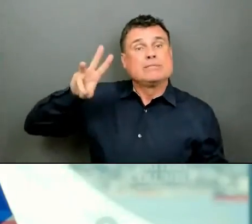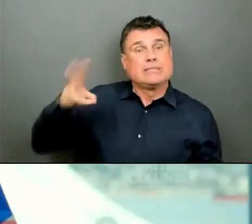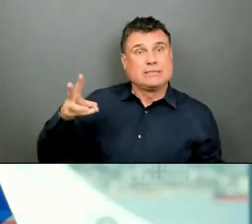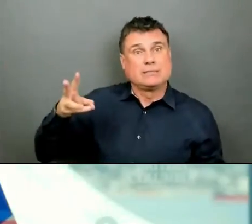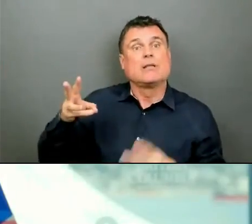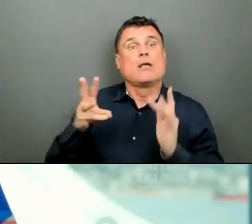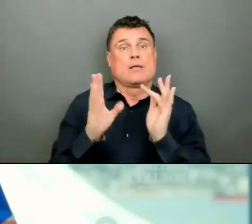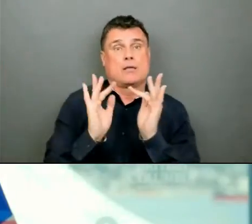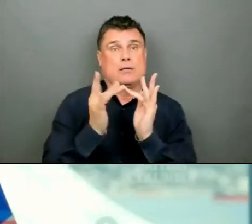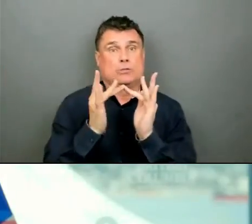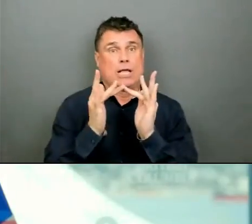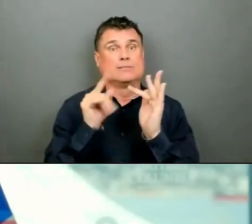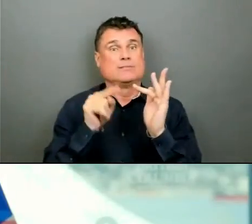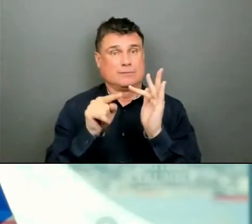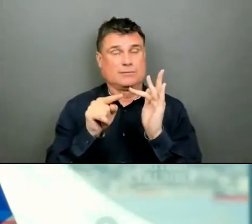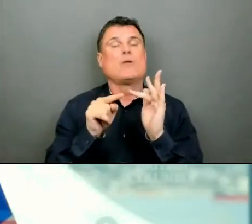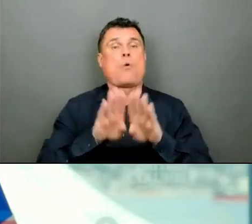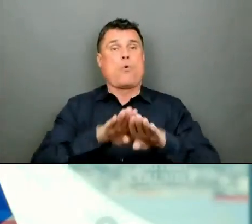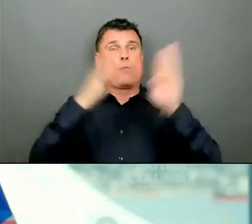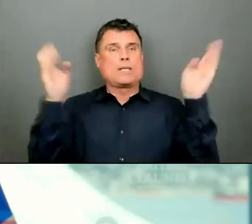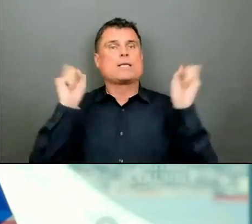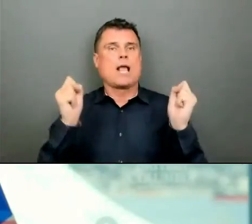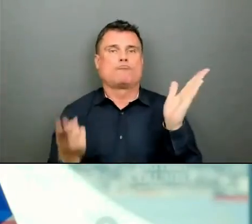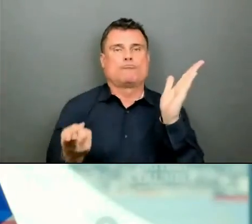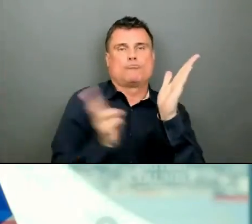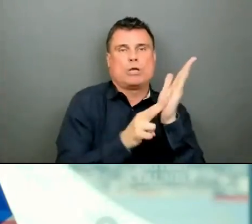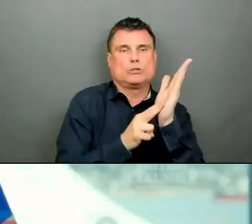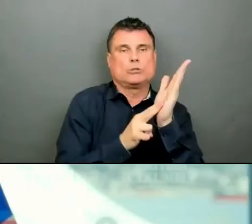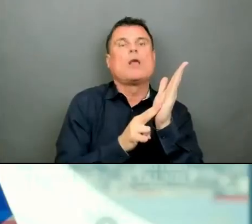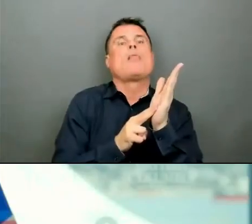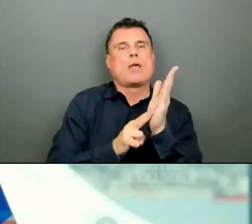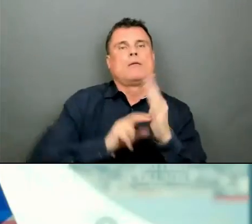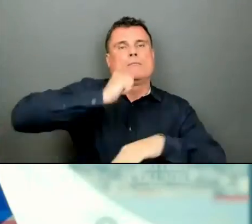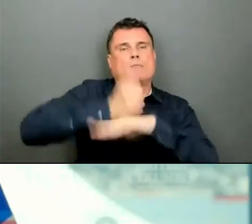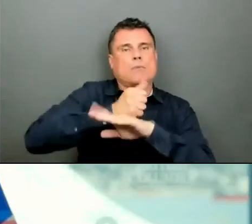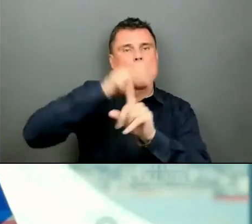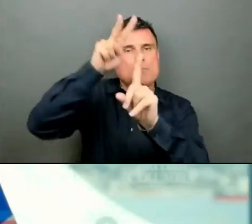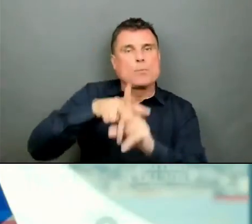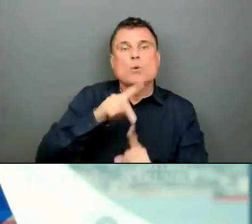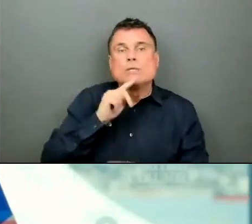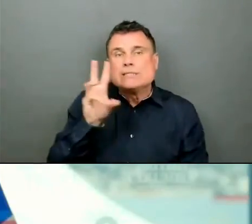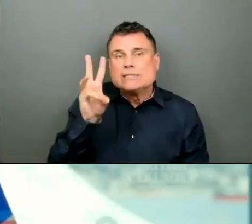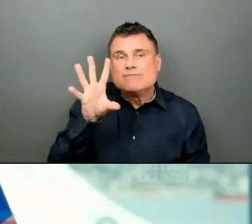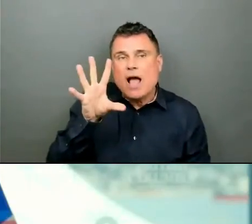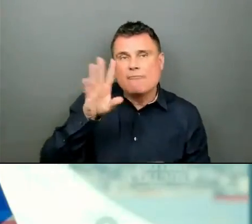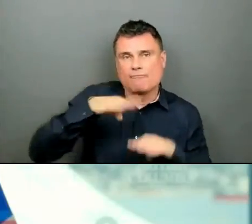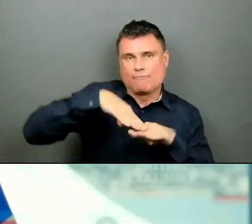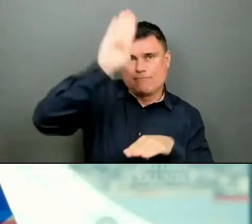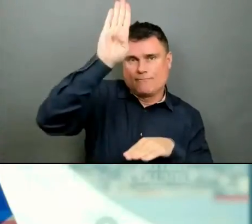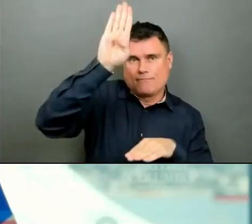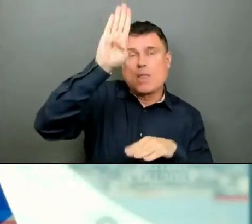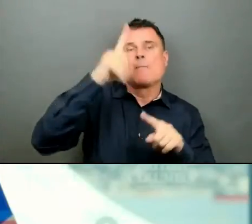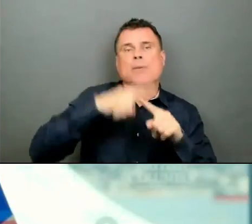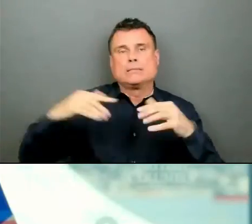and hotline for registering hundreds of thousands of people over the age of 65. Our indigenous population is extremely